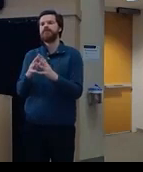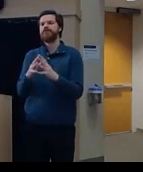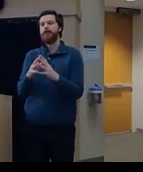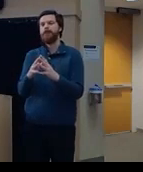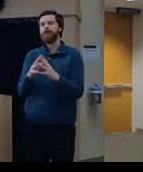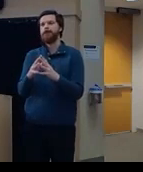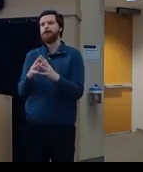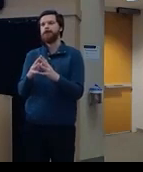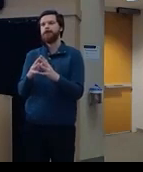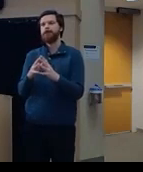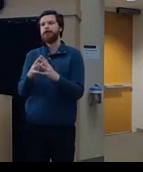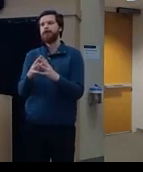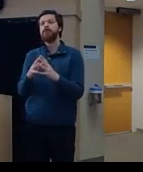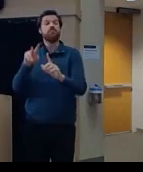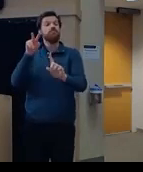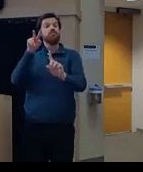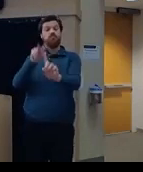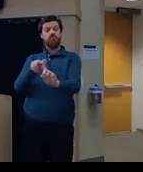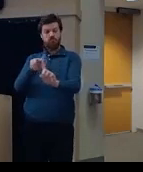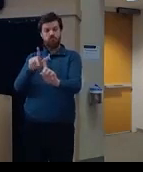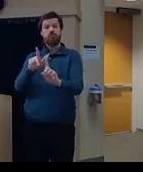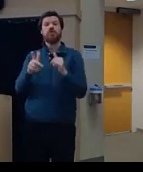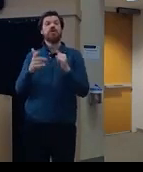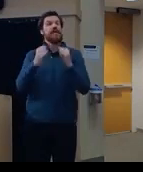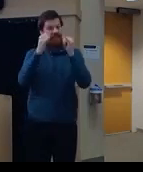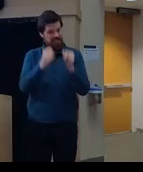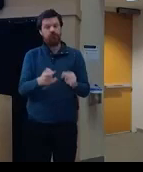both on the standpoint of individuals from marginalized communities right who feel like